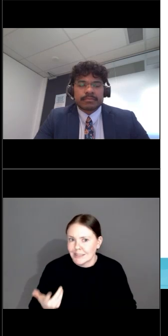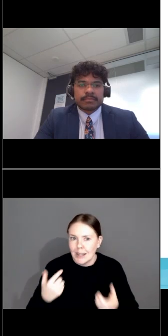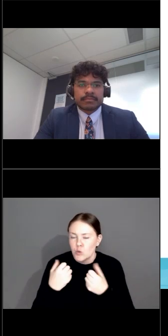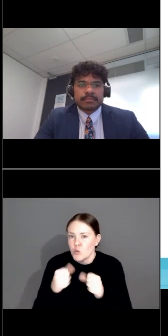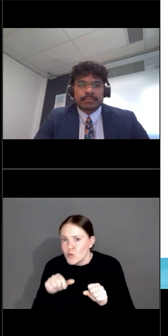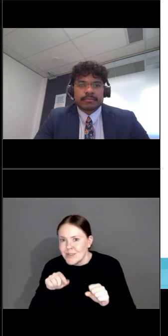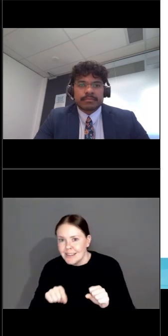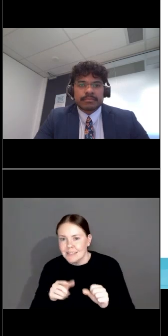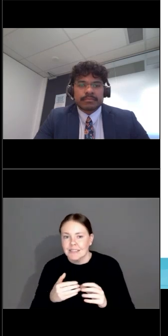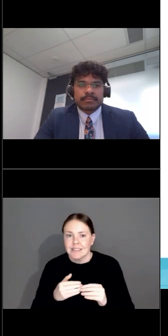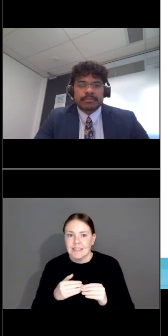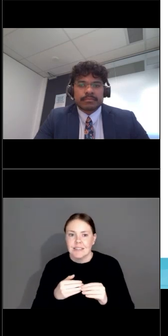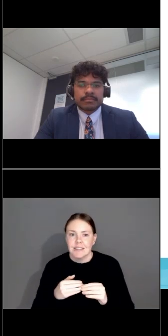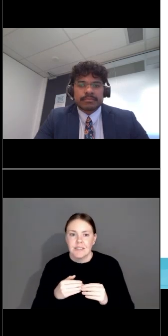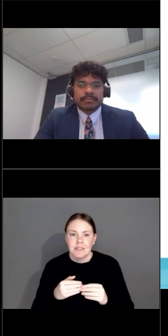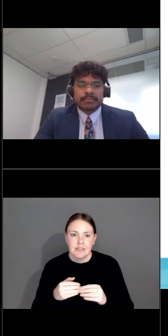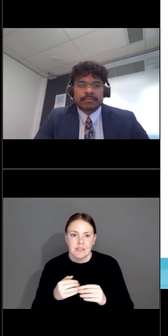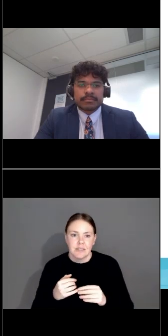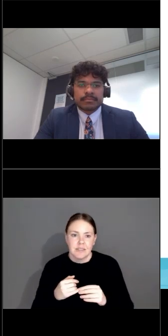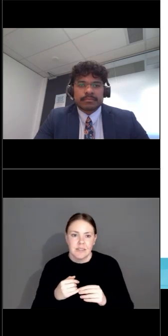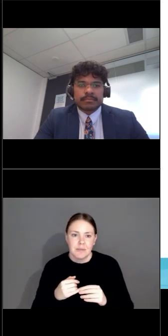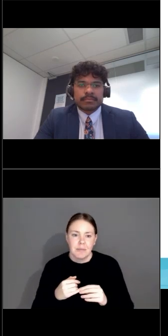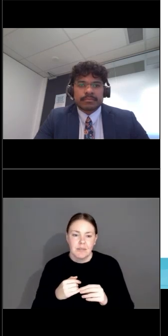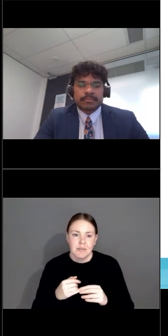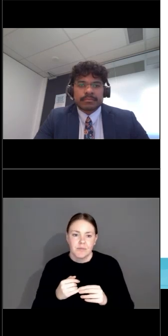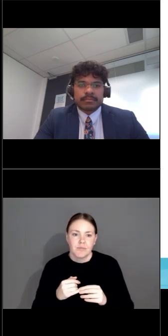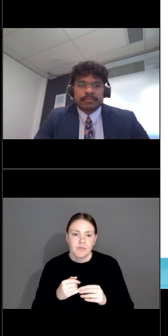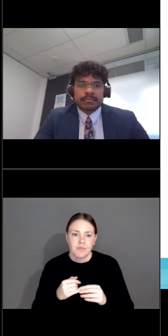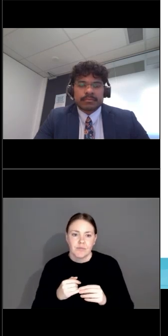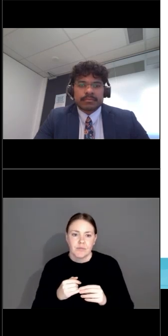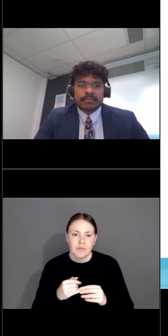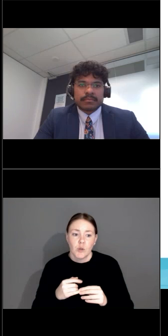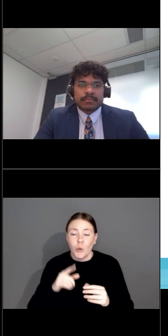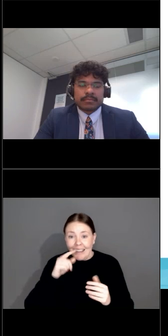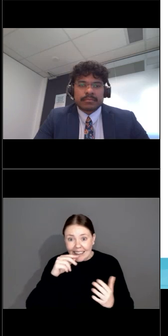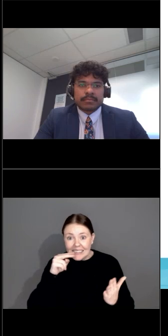until you come to training and and I actually had some um first year law students who were about to